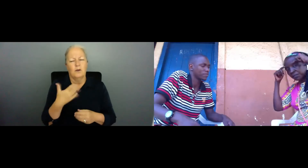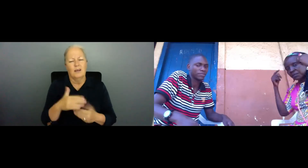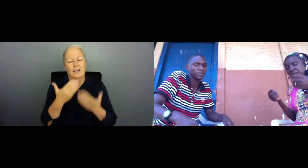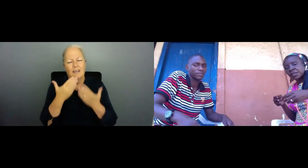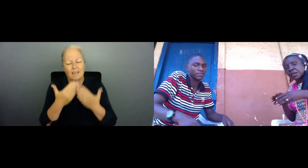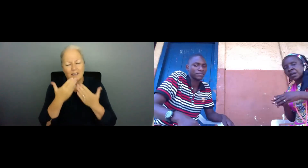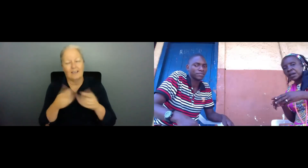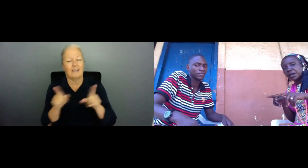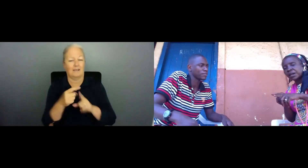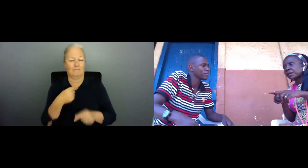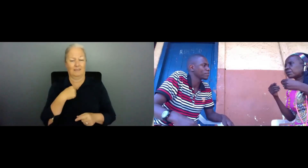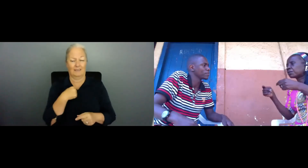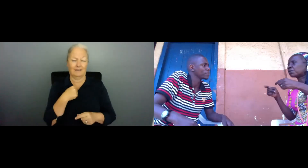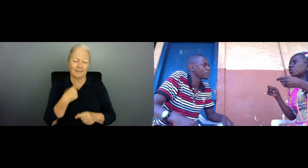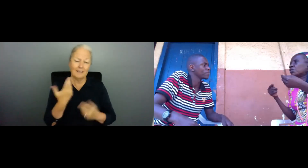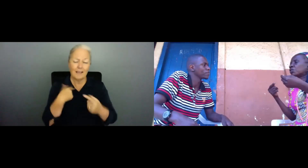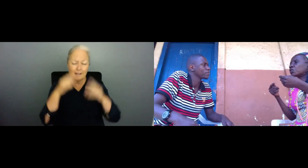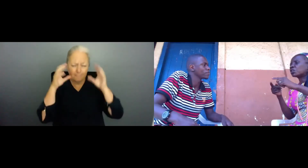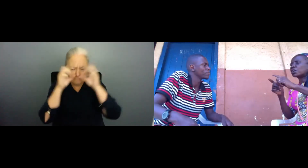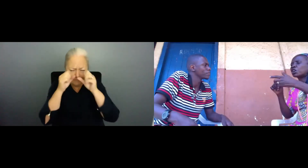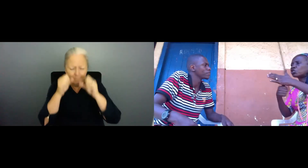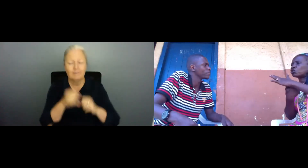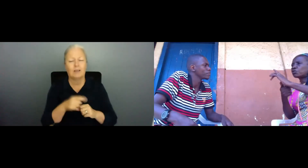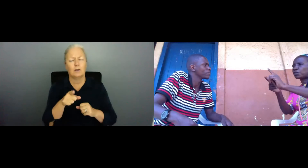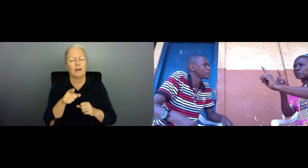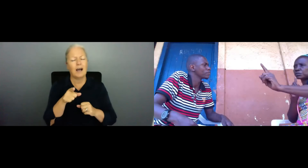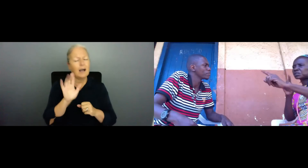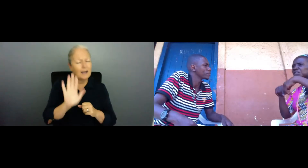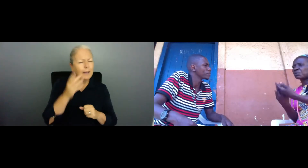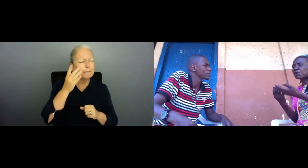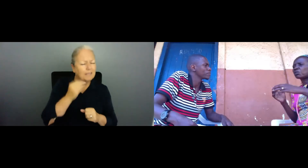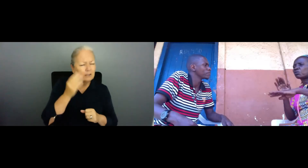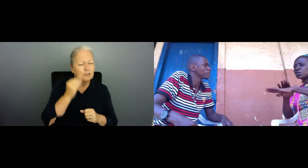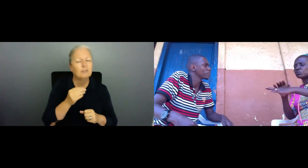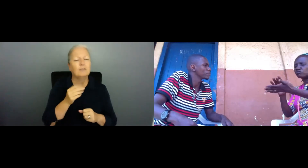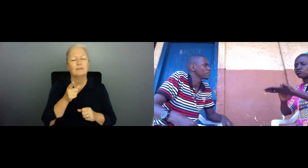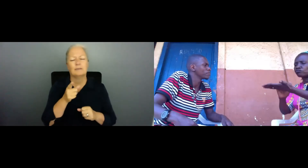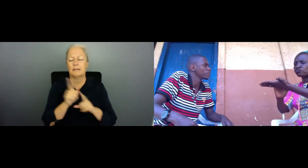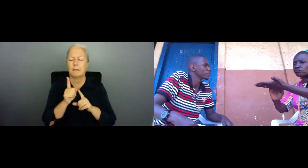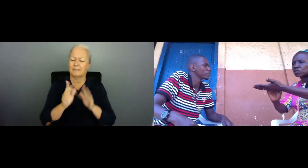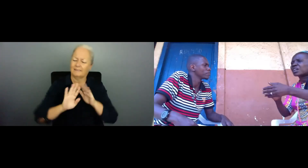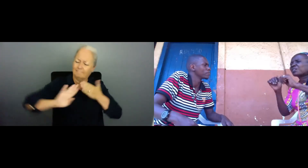especially the social distancing and how we rely a lot and touch which is not possible anymore and